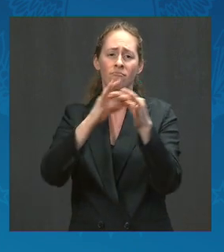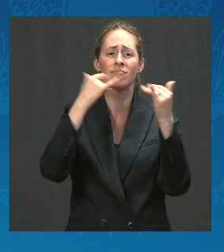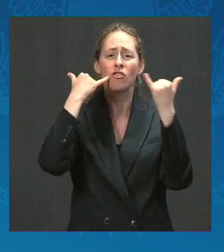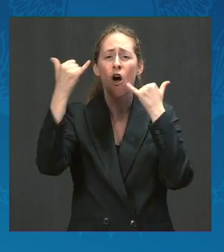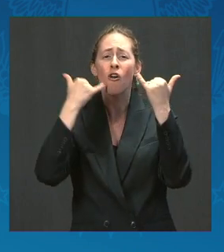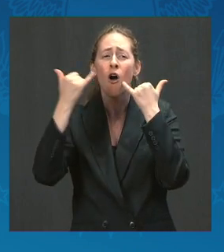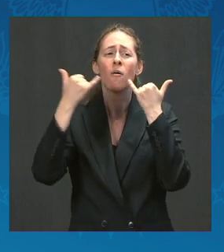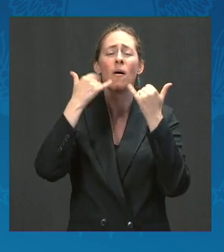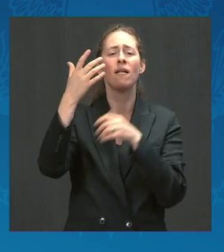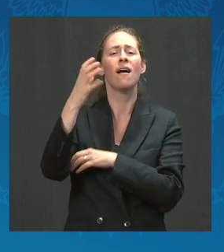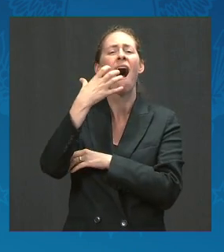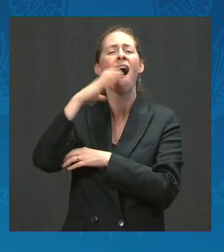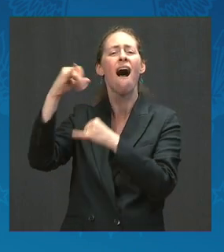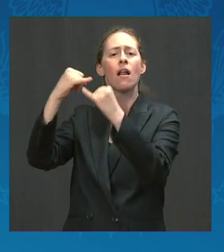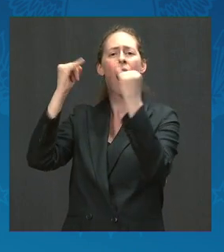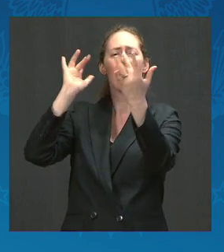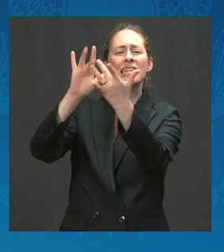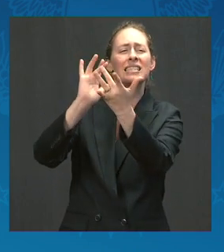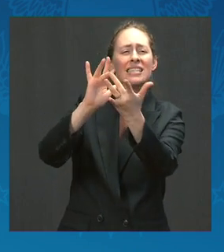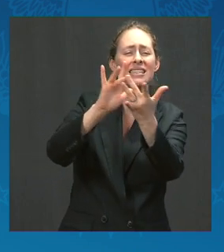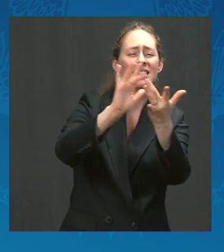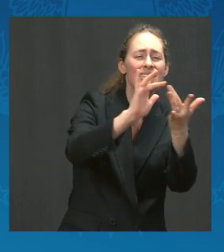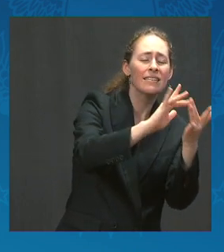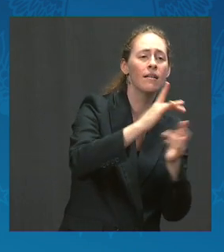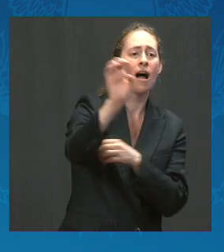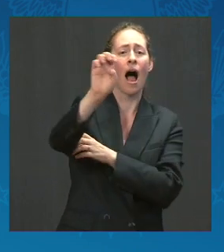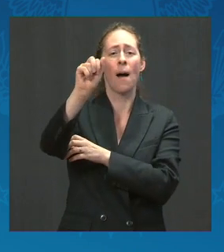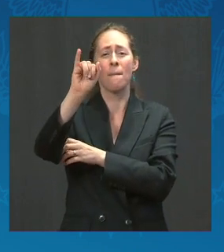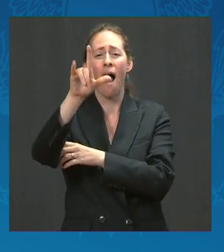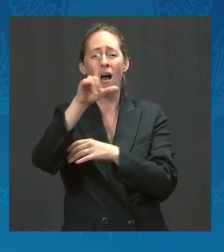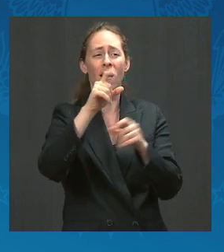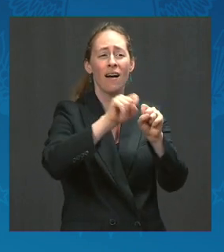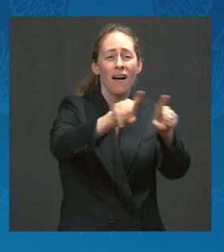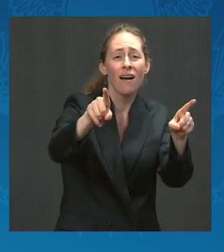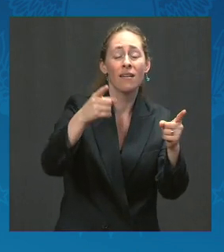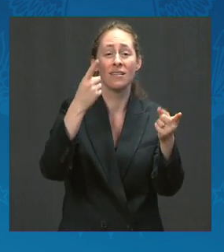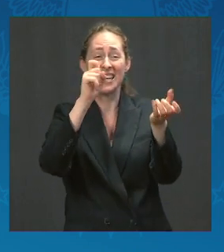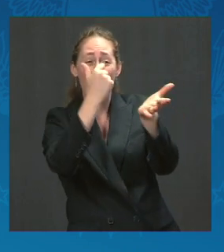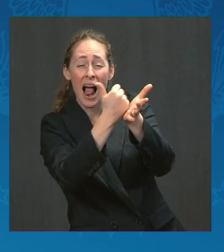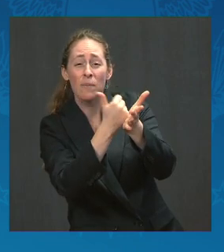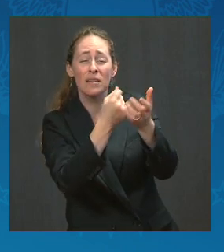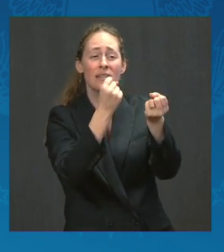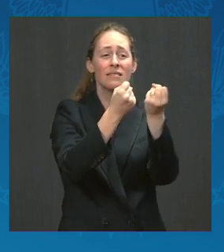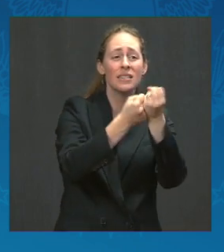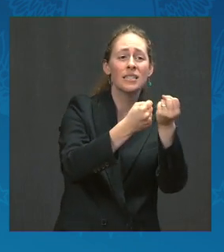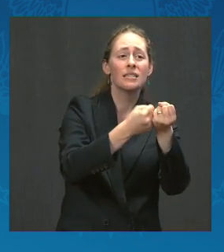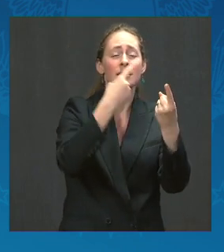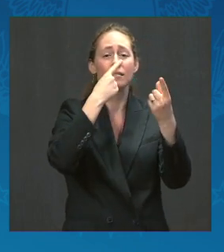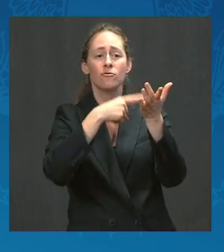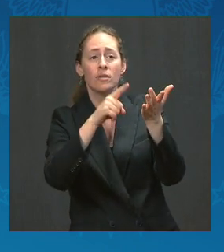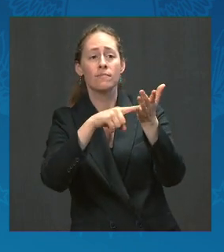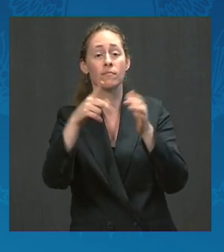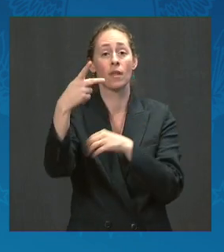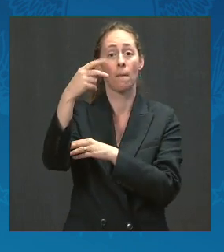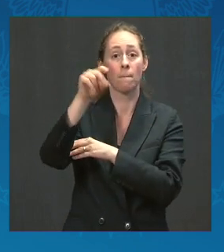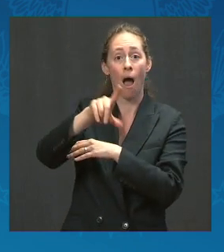responding to litigation needs, monitoring the polls, and it made a difference.